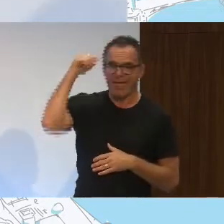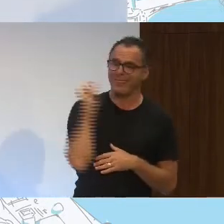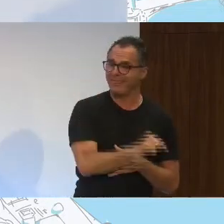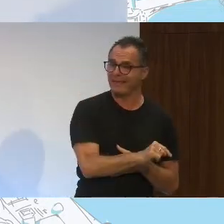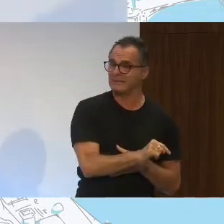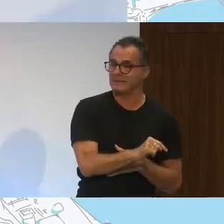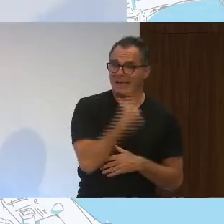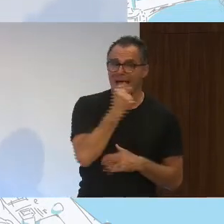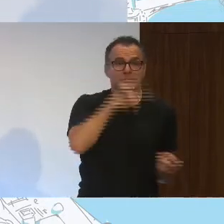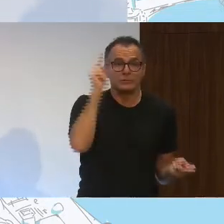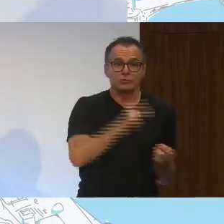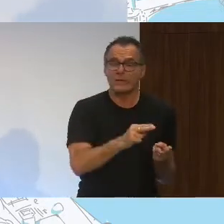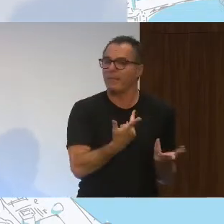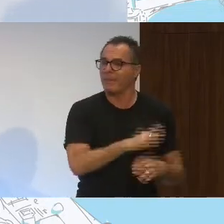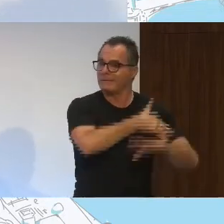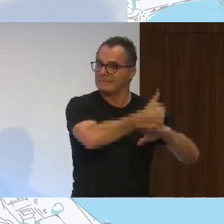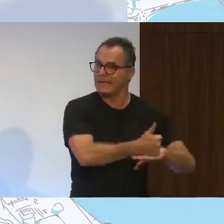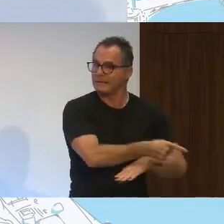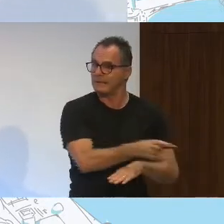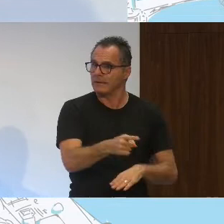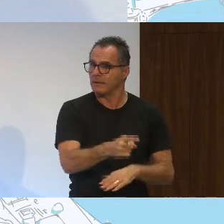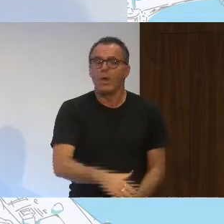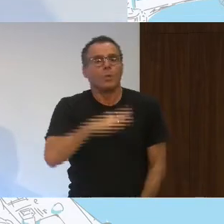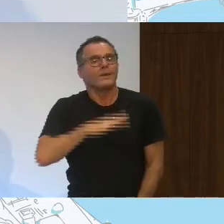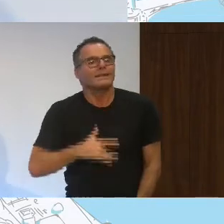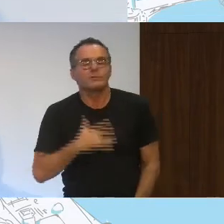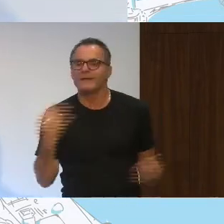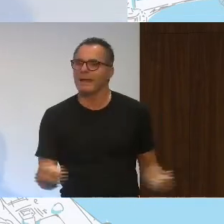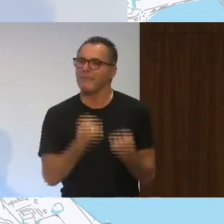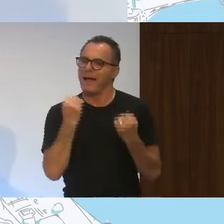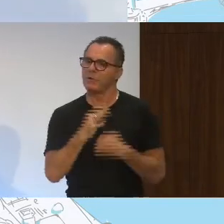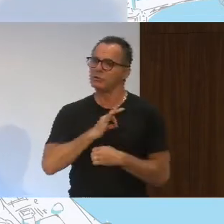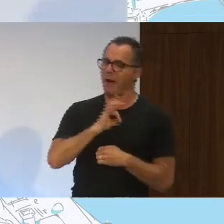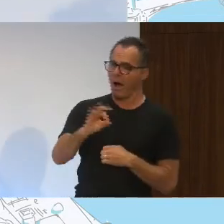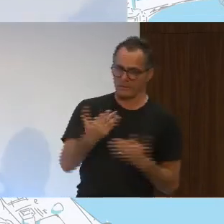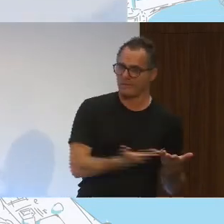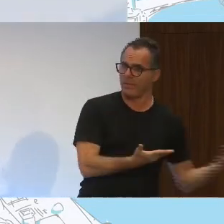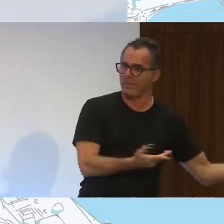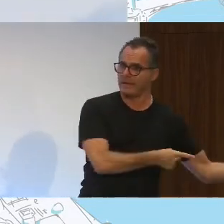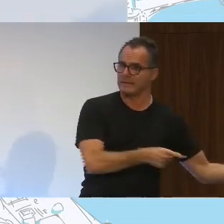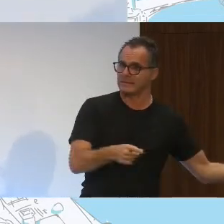And I think sometimes we need to feel empowered to ask those questions, because for things like crush space,